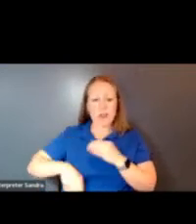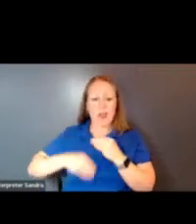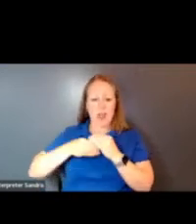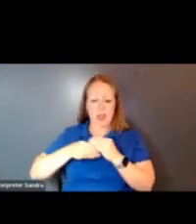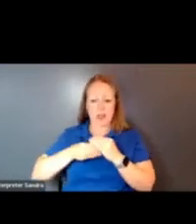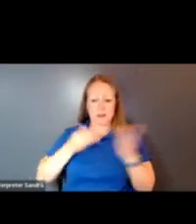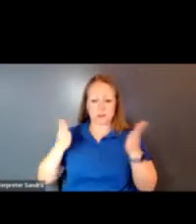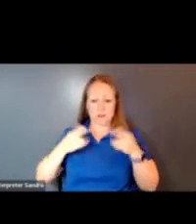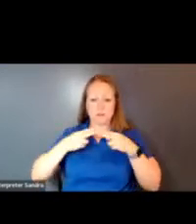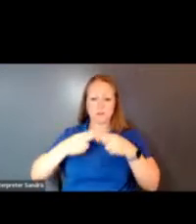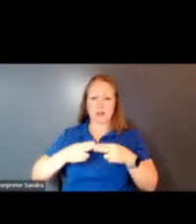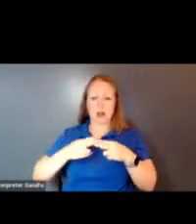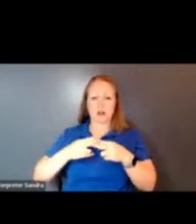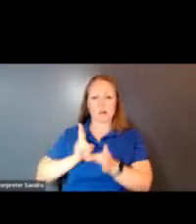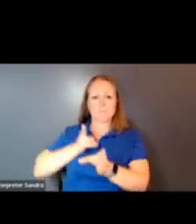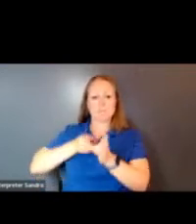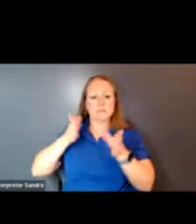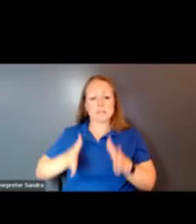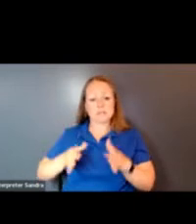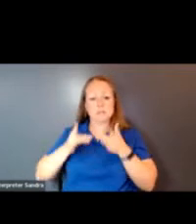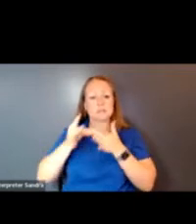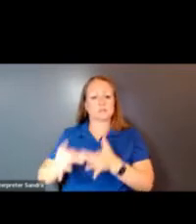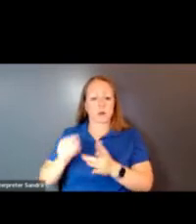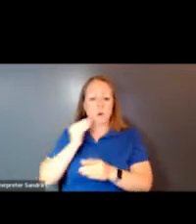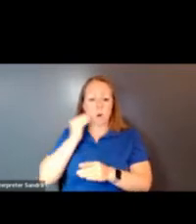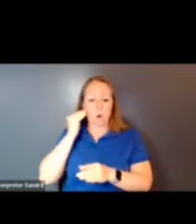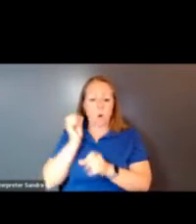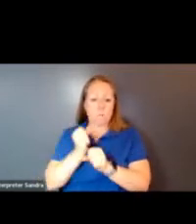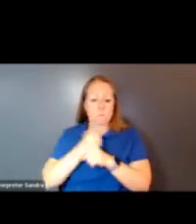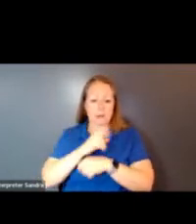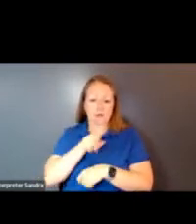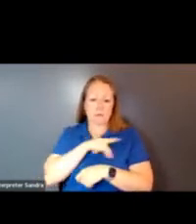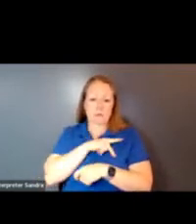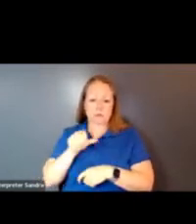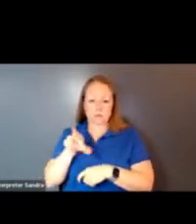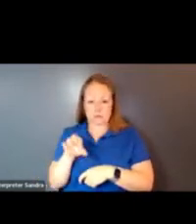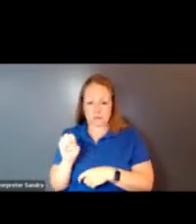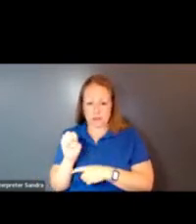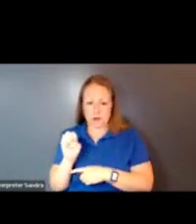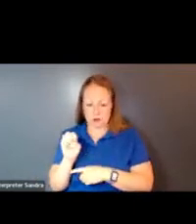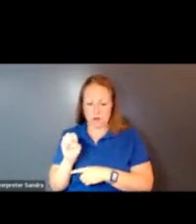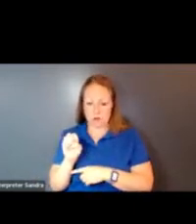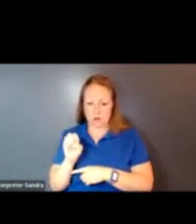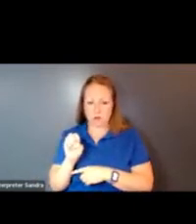directed homemaker, personal care to both the weavers. And that's all three of the waivers